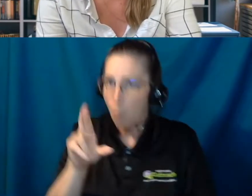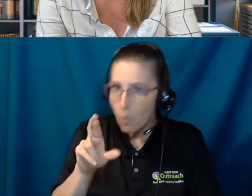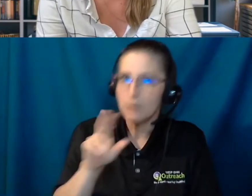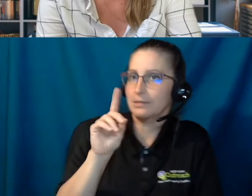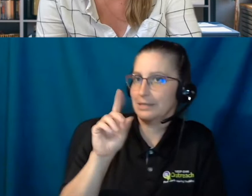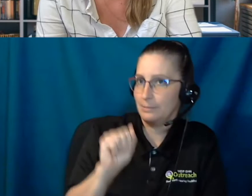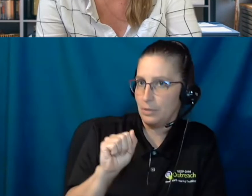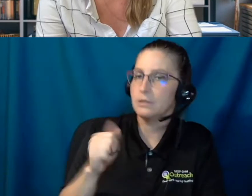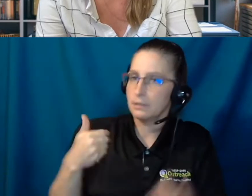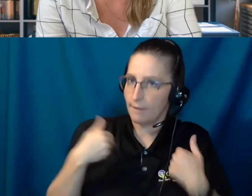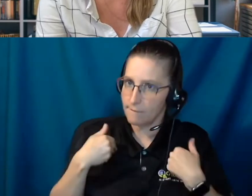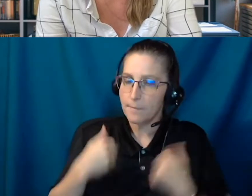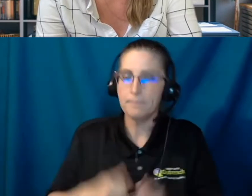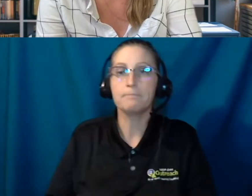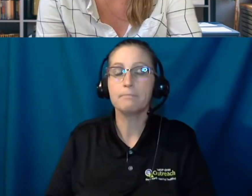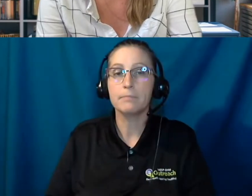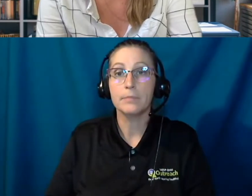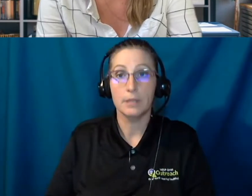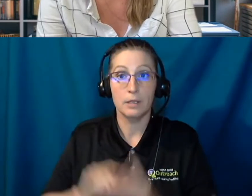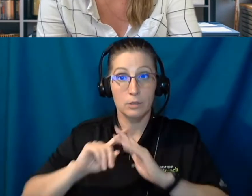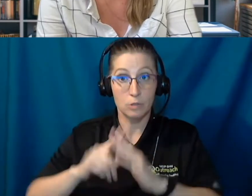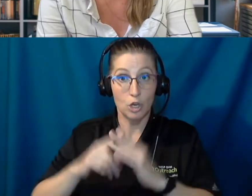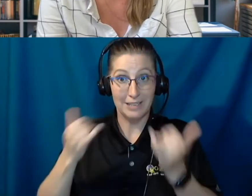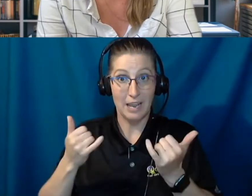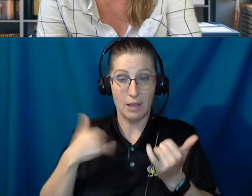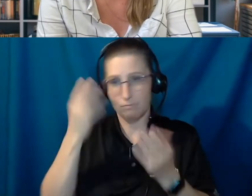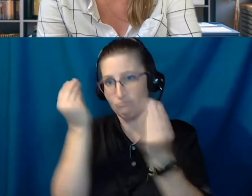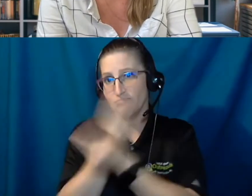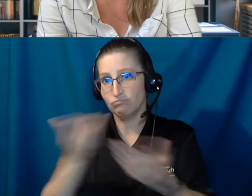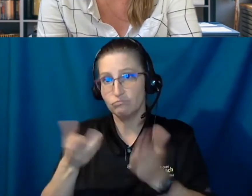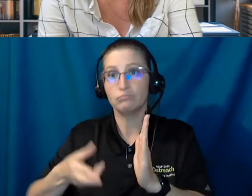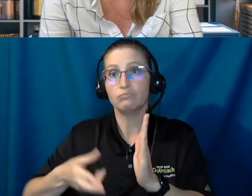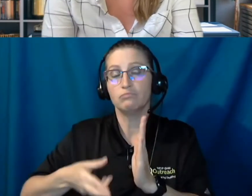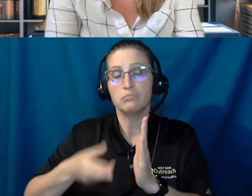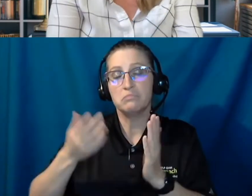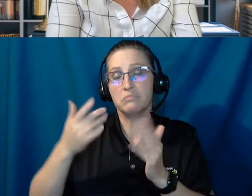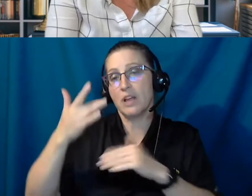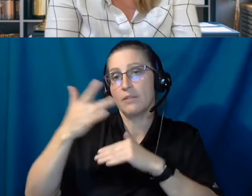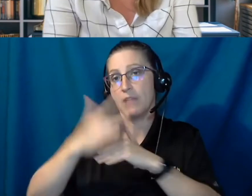Before we begin today, I would like to review the available accessibility options. We have